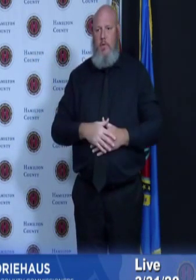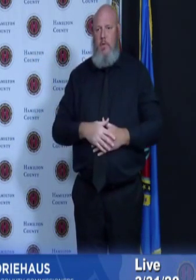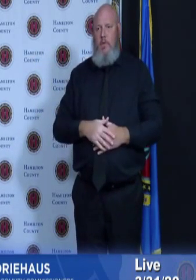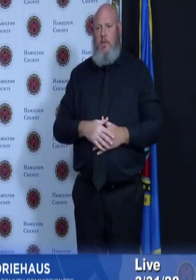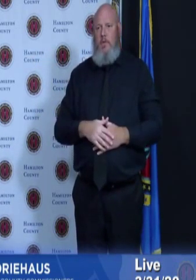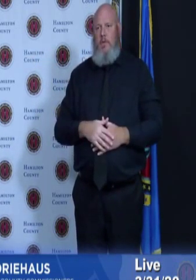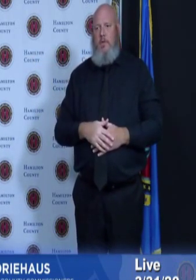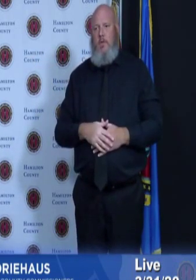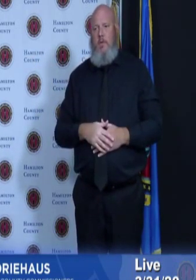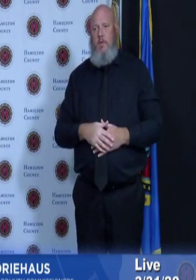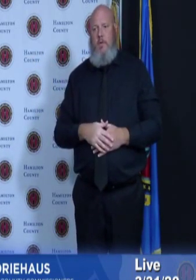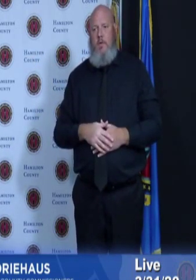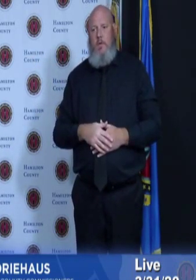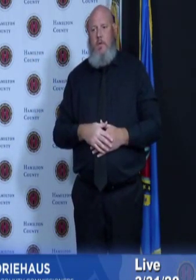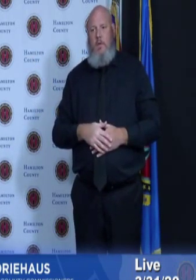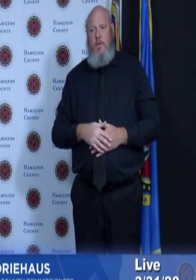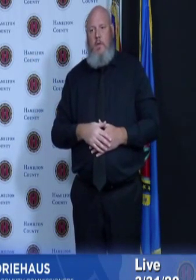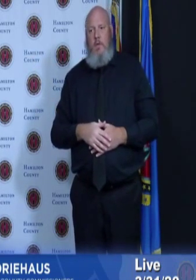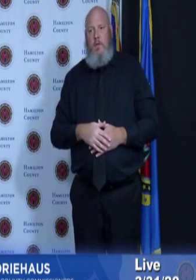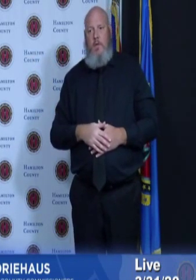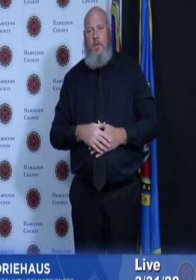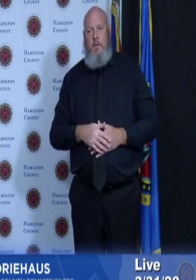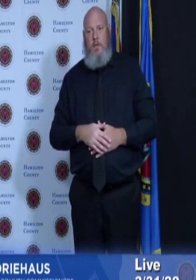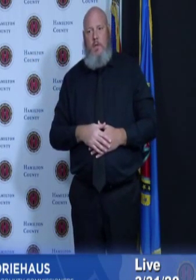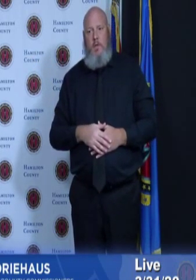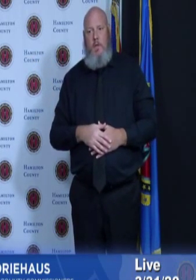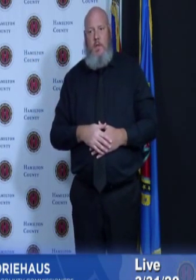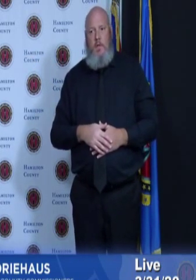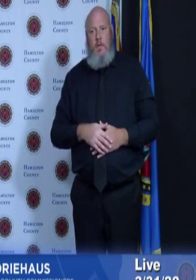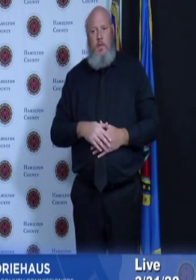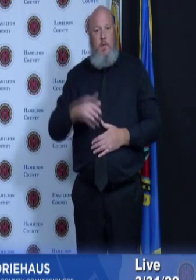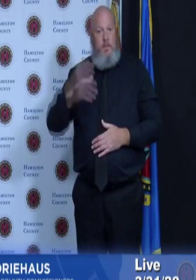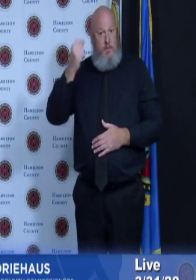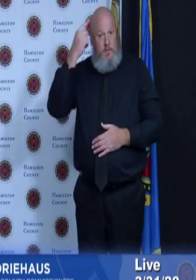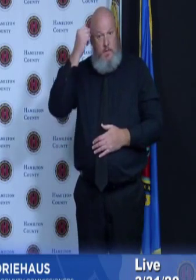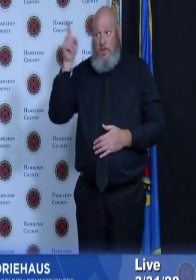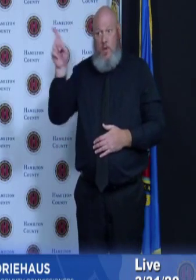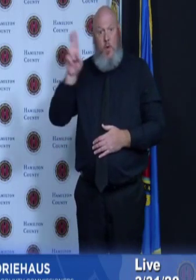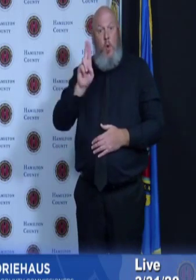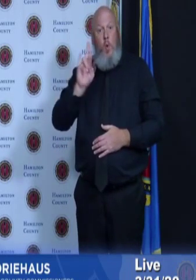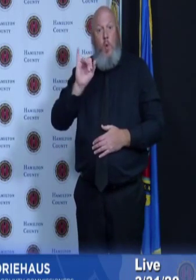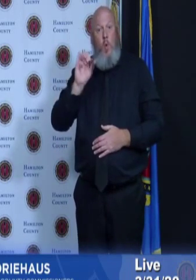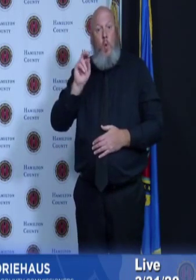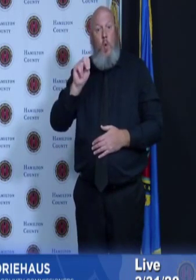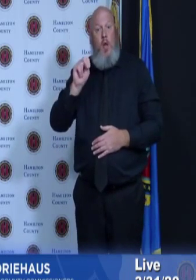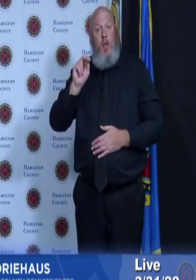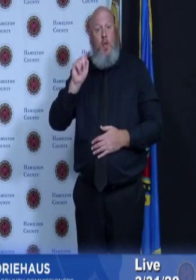services in the county so we were positioning to be in a very stable place